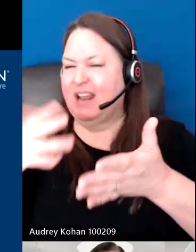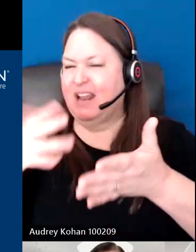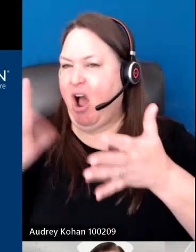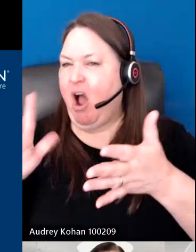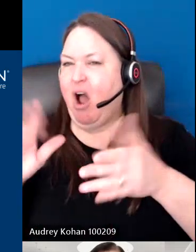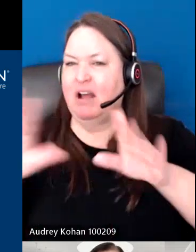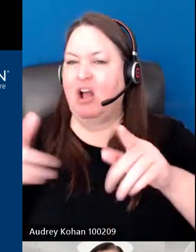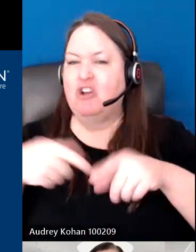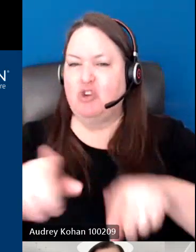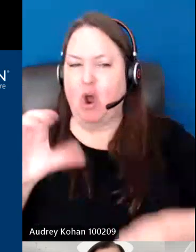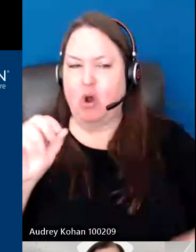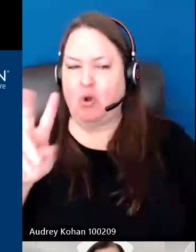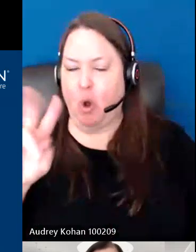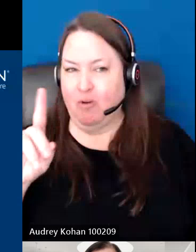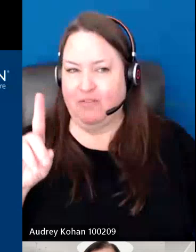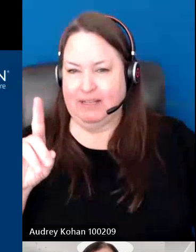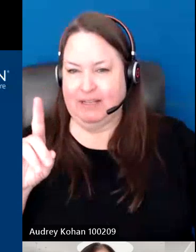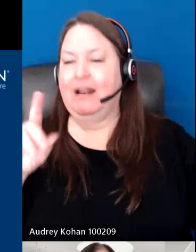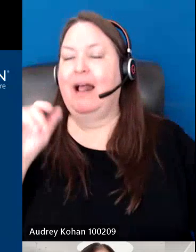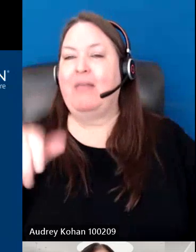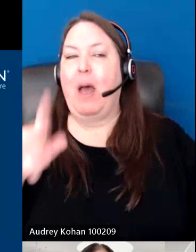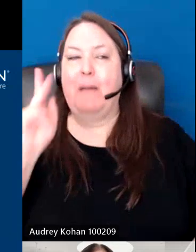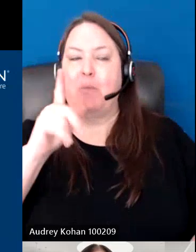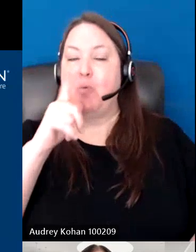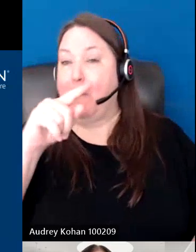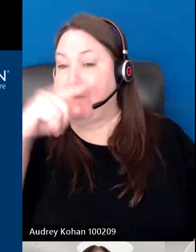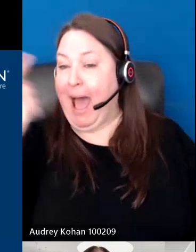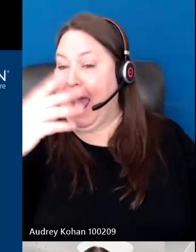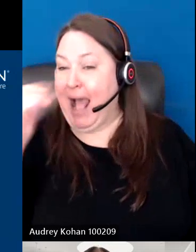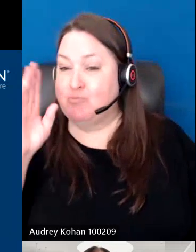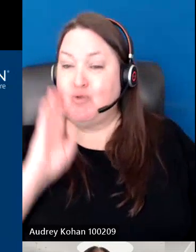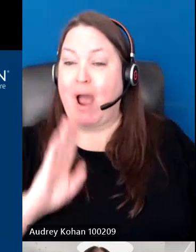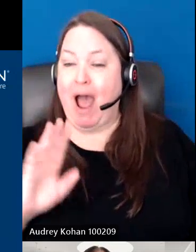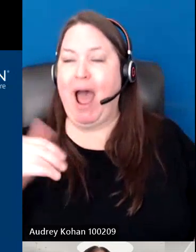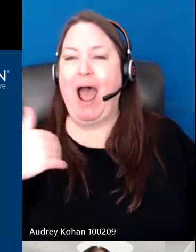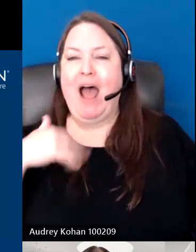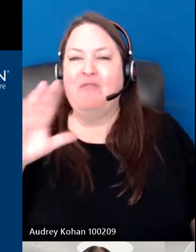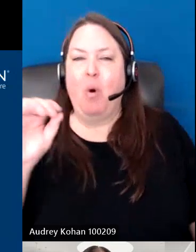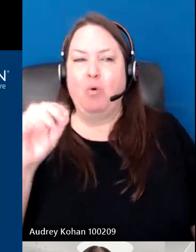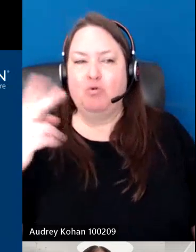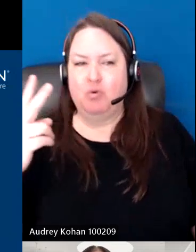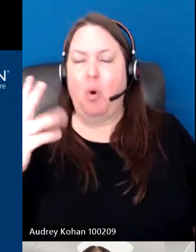during covid that people who are black and brown were having their O2 sat overestimated so let's